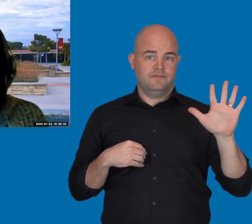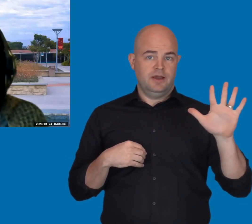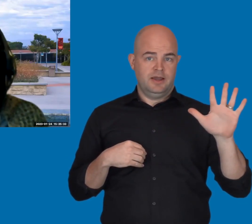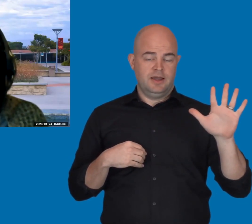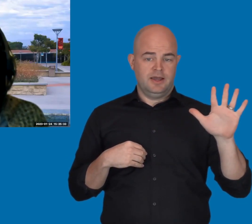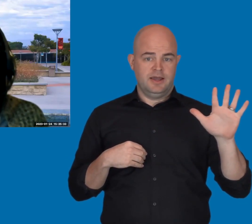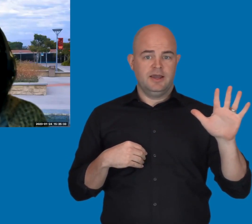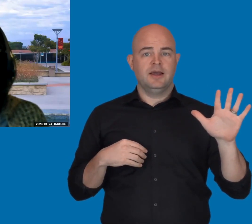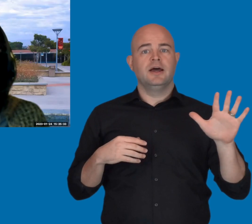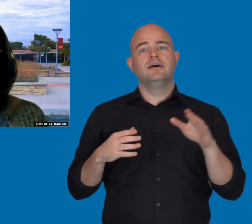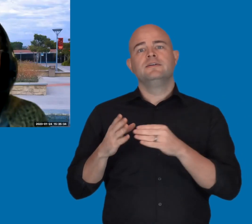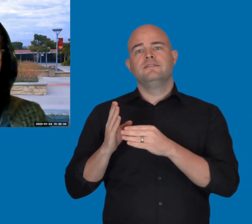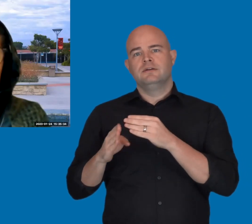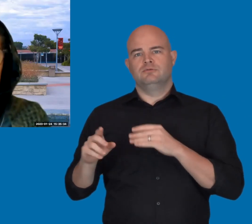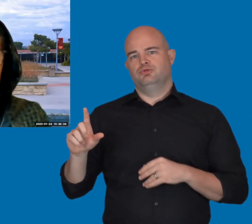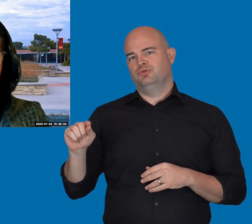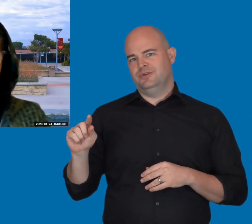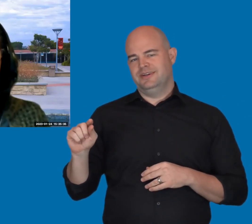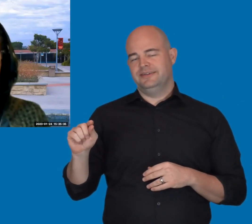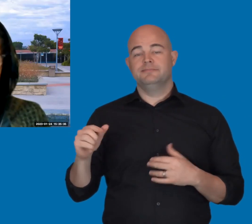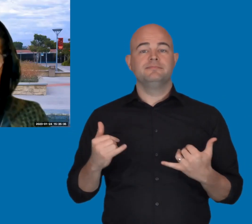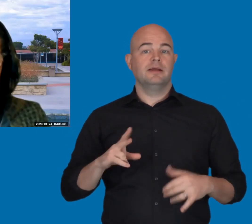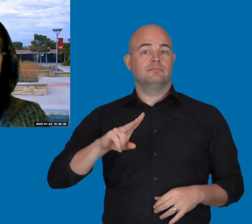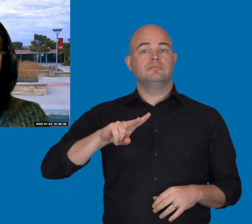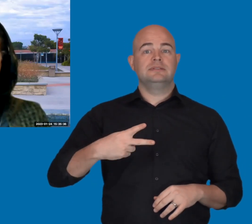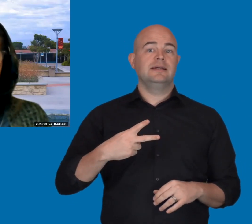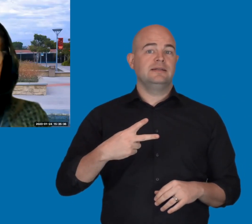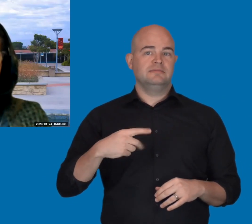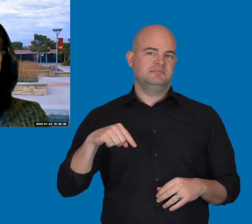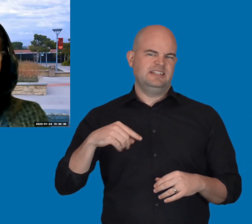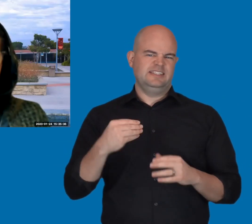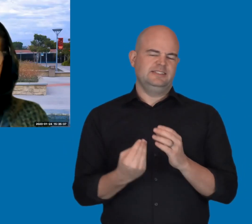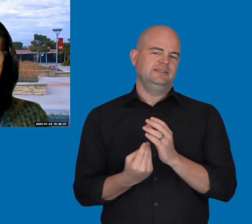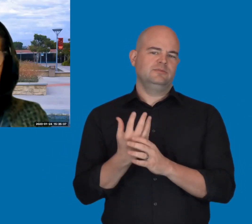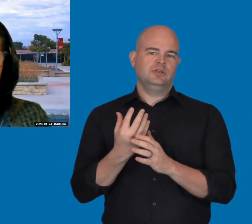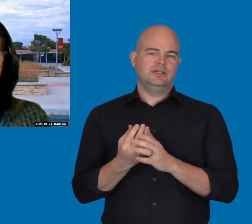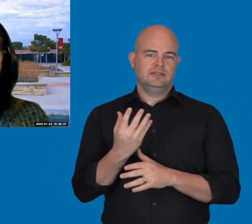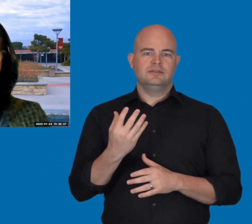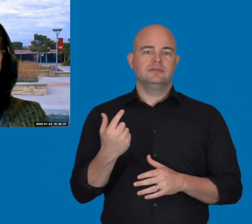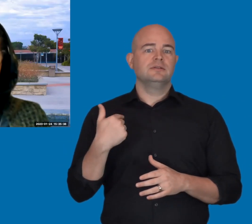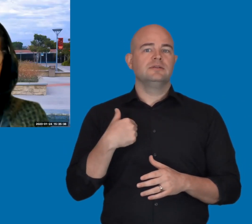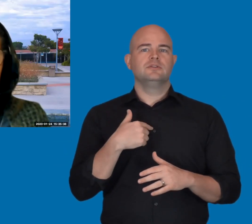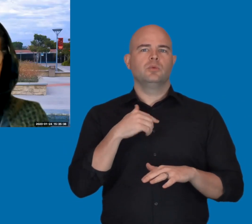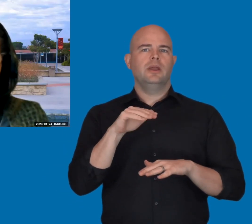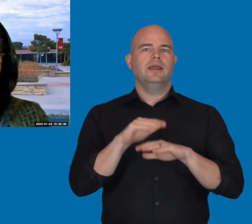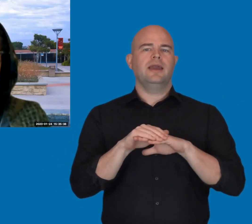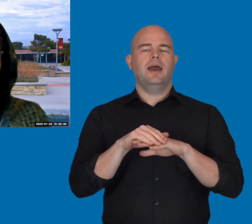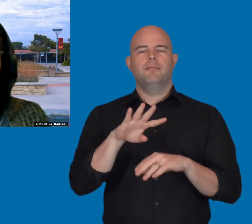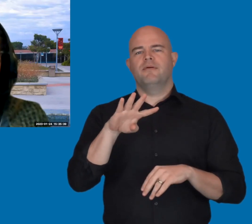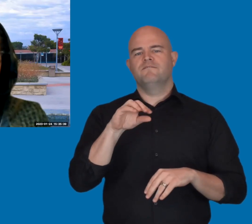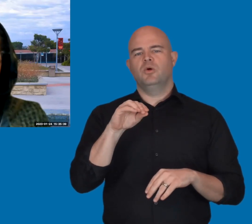that course outline of record. So, there has to be something further along in the process that to me is on the other side of curriculum,